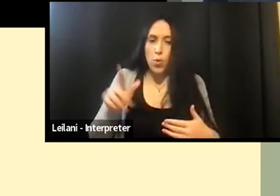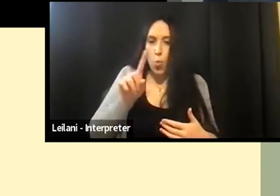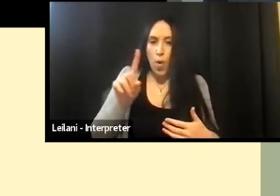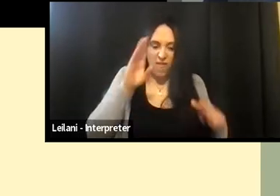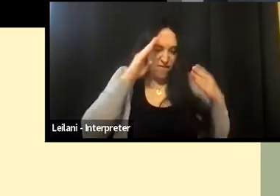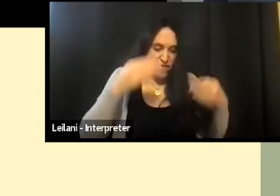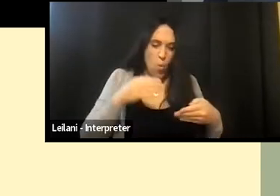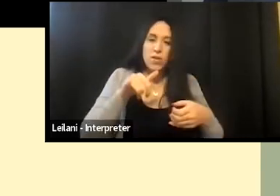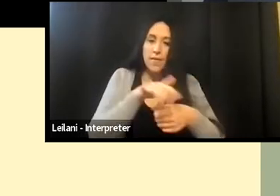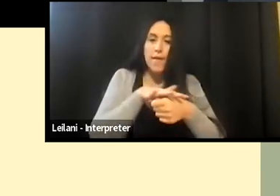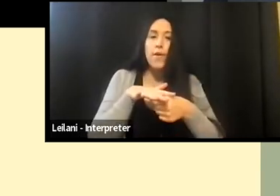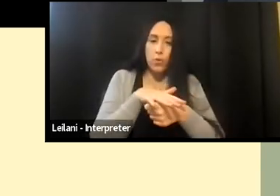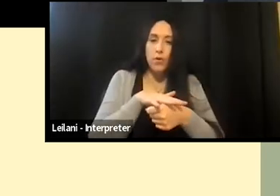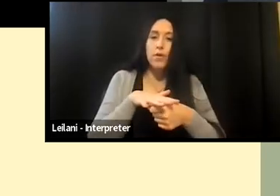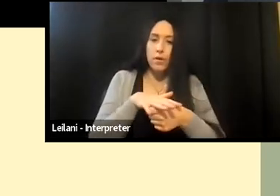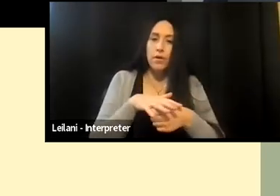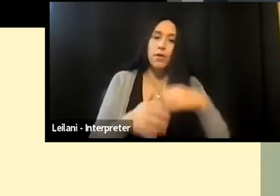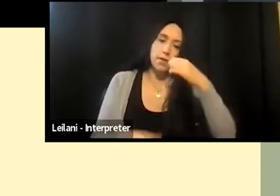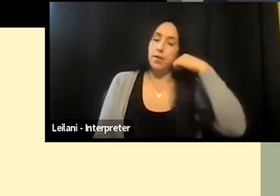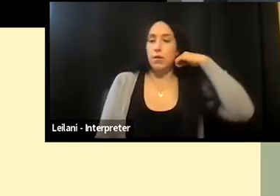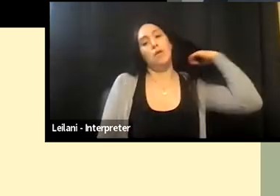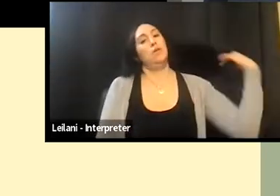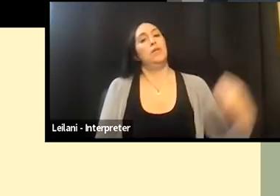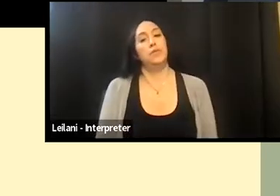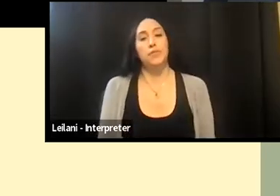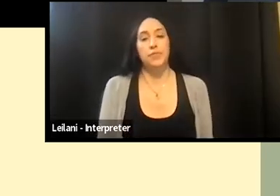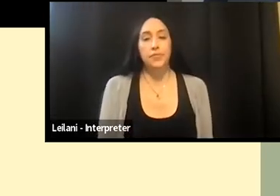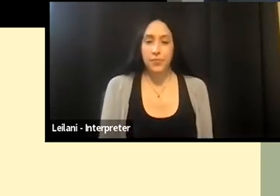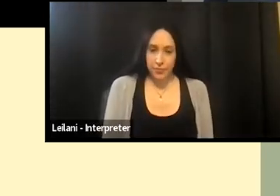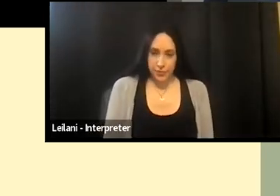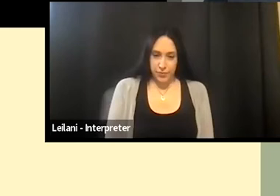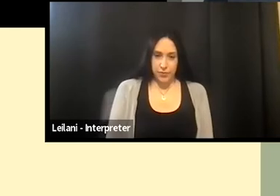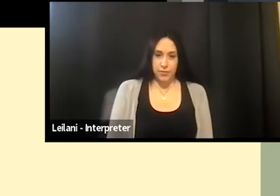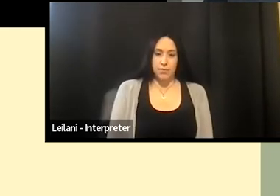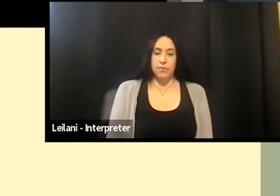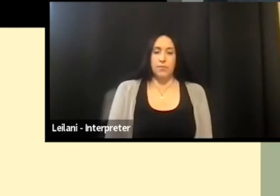and do a mental awareness to release that tension.